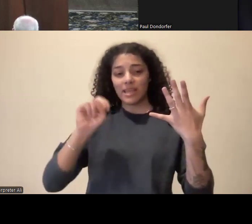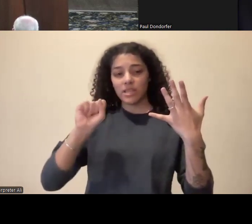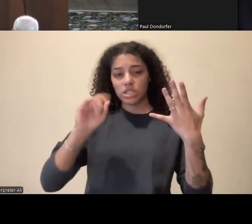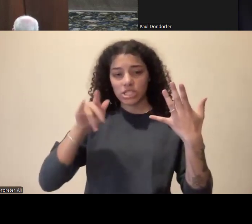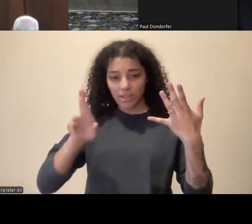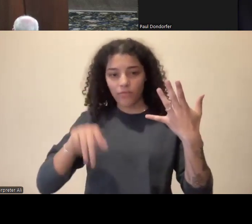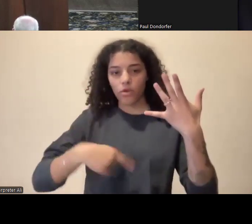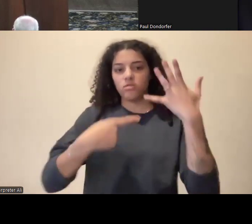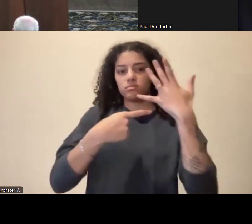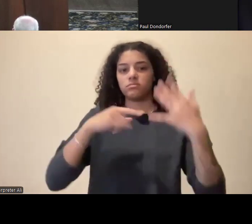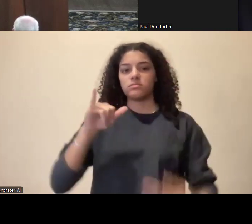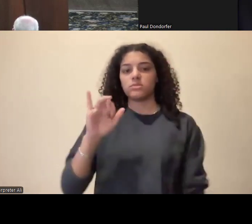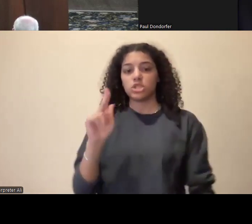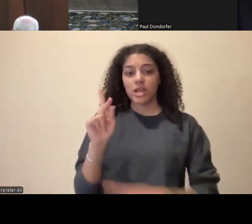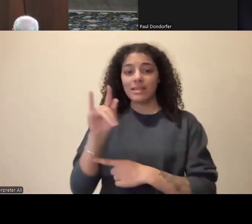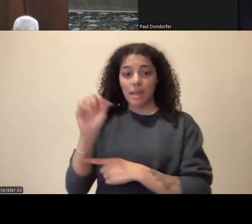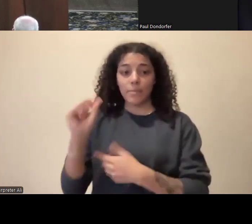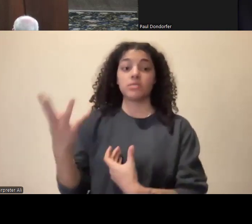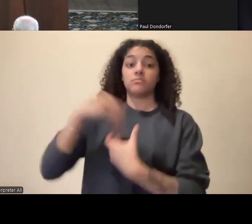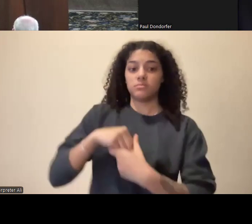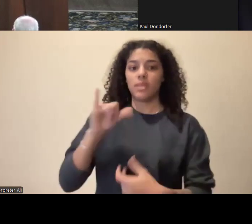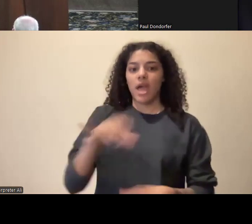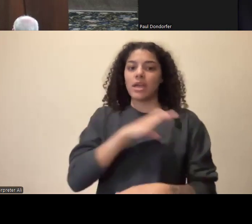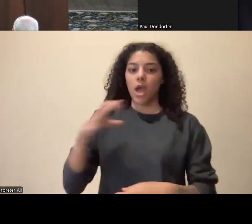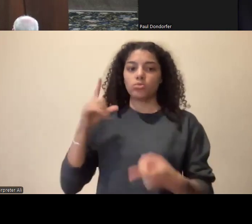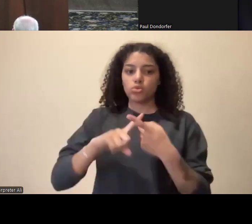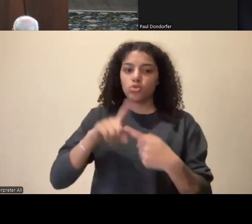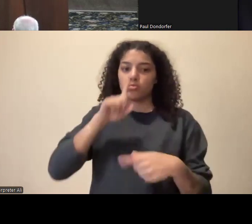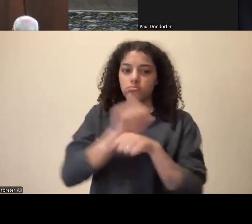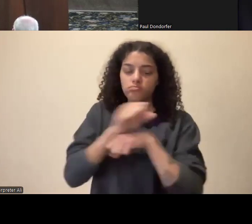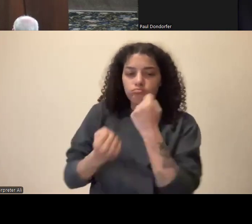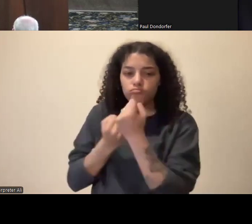their perspectives and demonstrating extraordinary leadership in advancing environmental initiatives